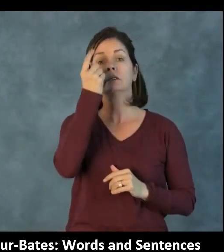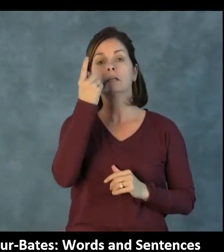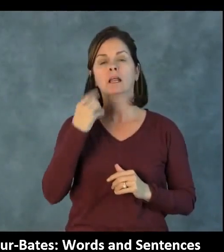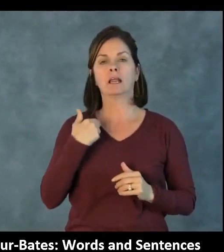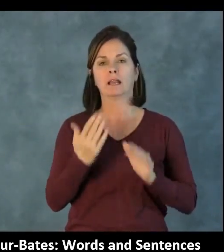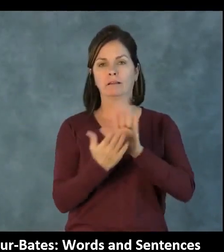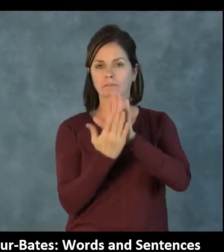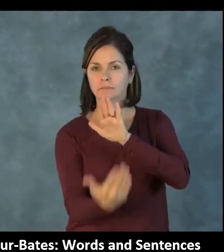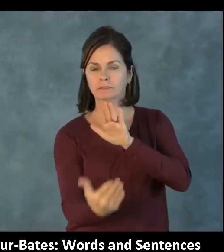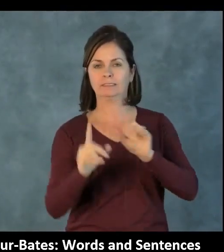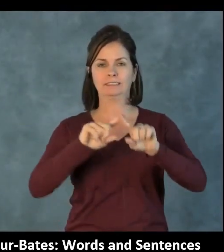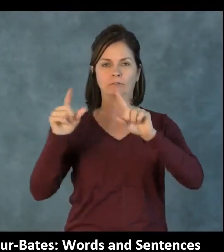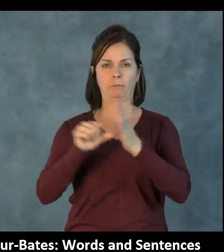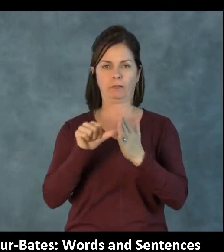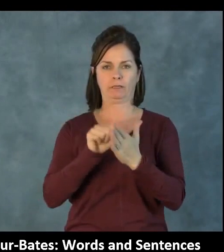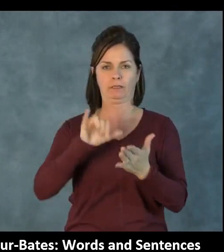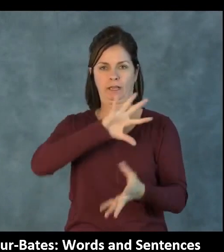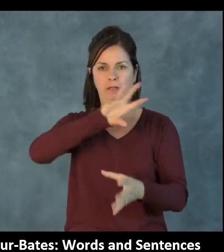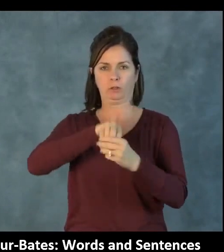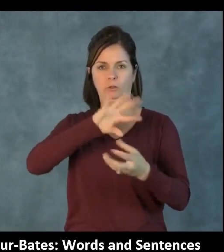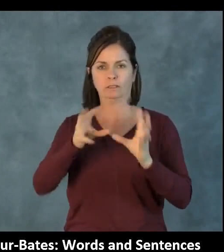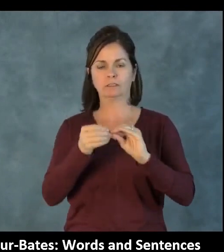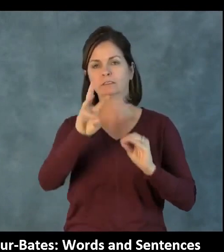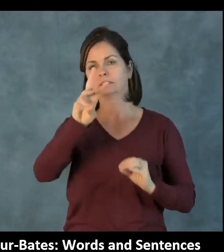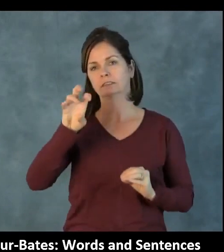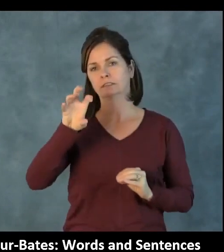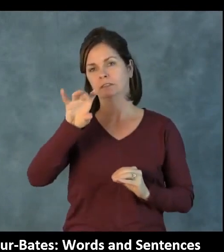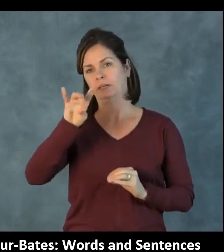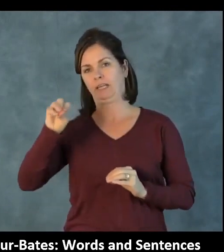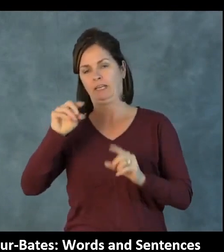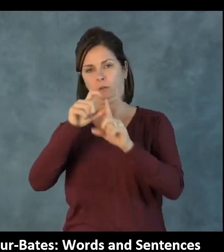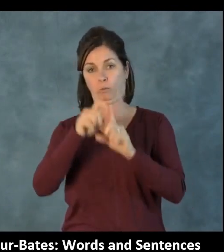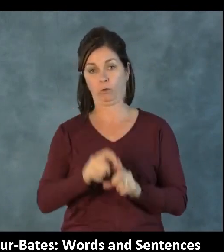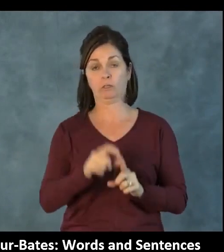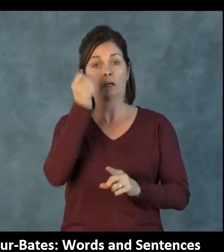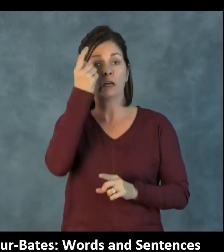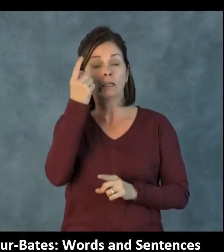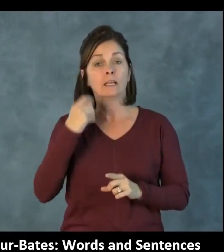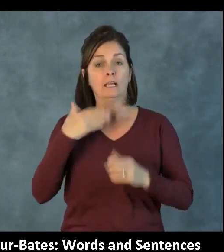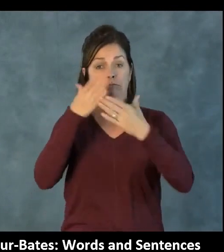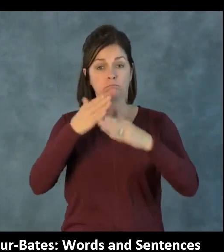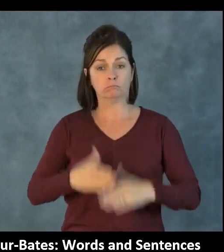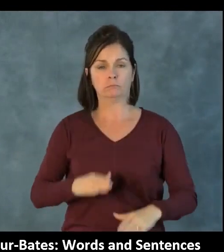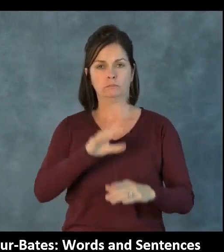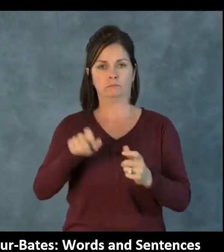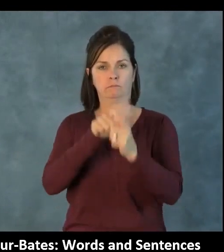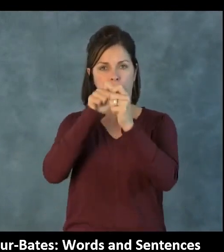these 680 vocabulary words divided into various semantic categories.